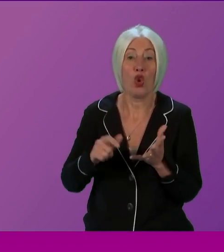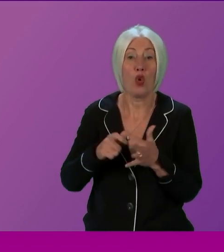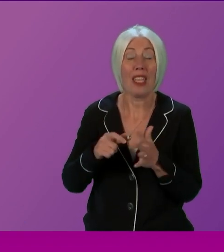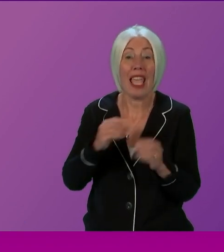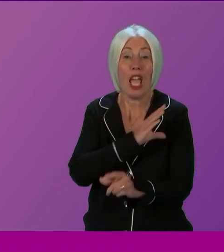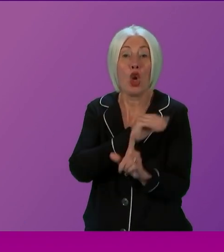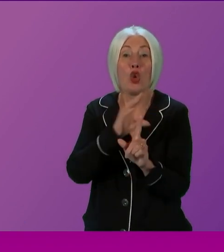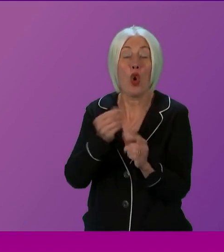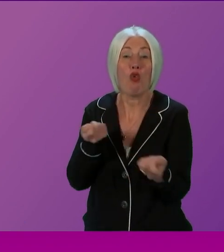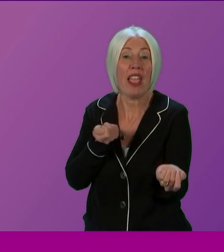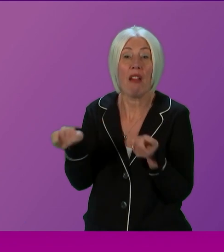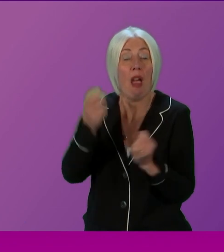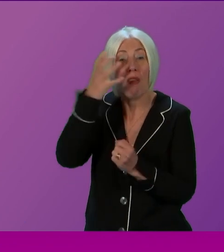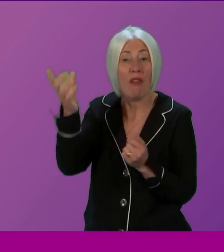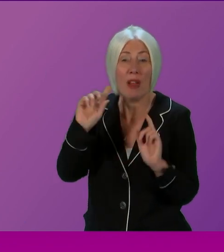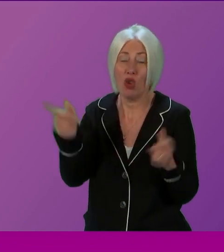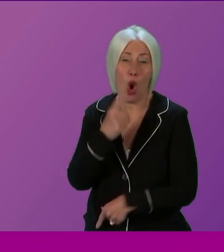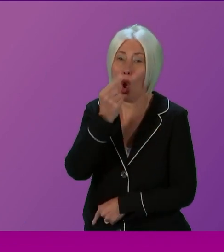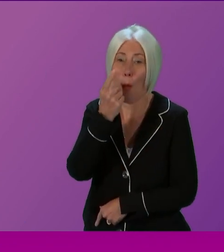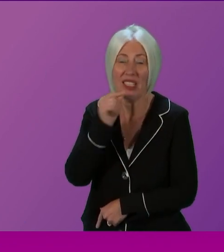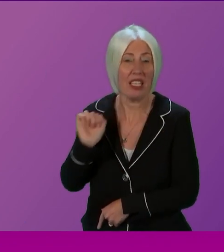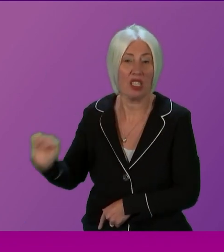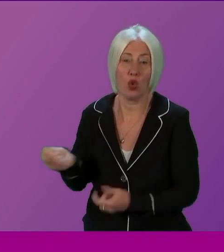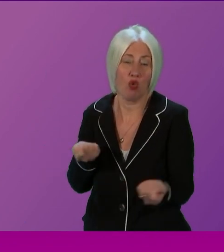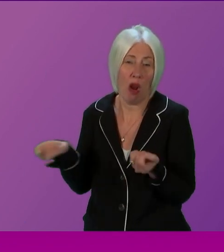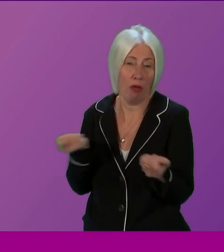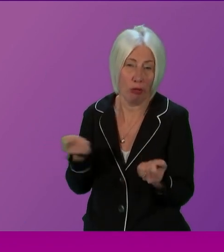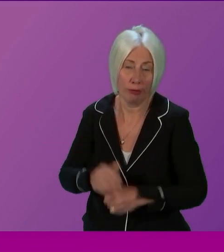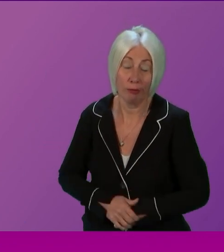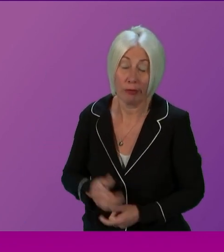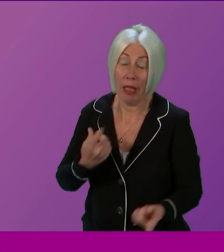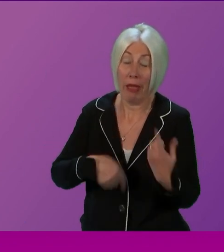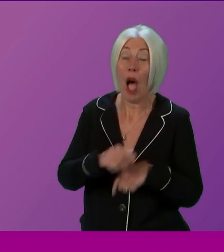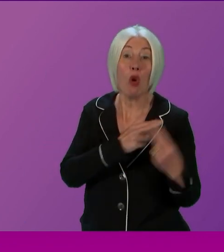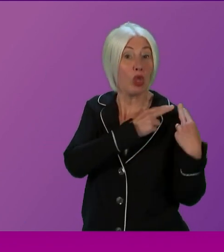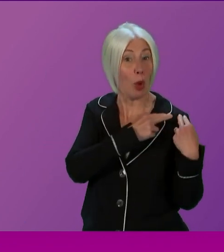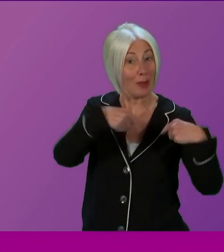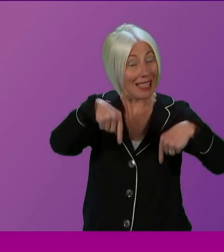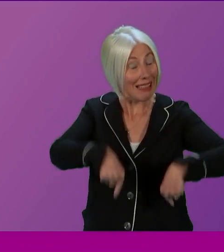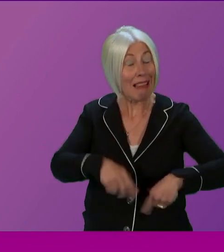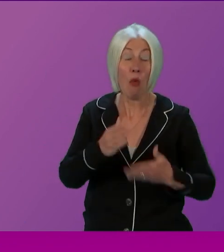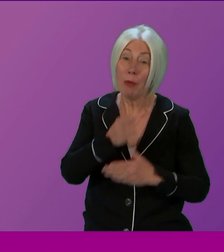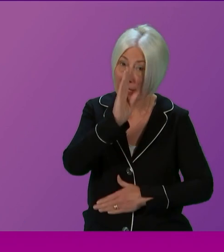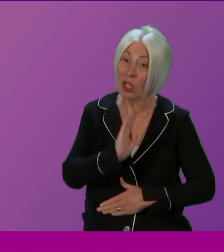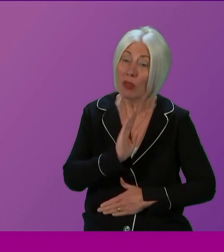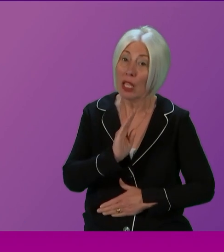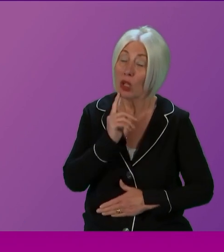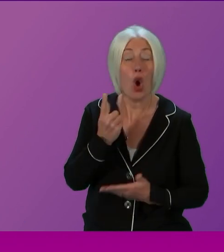We will continue to take our responsibilities seriously, not just in helping people through